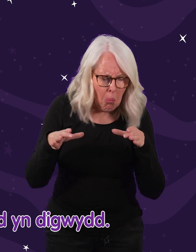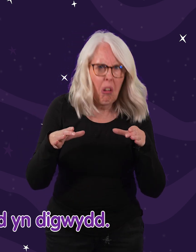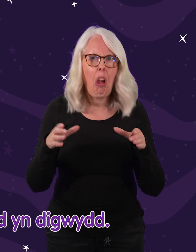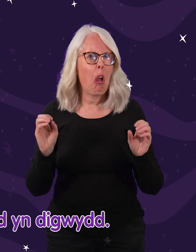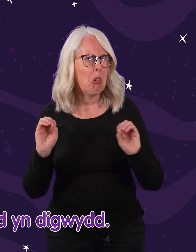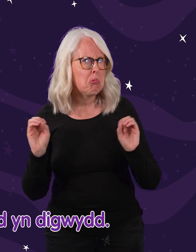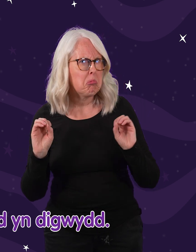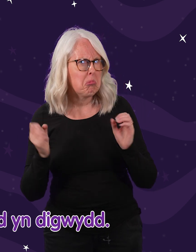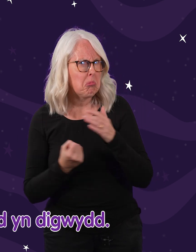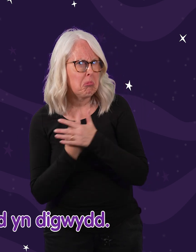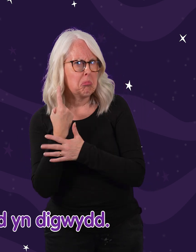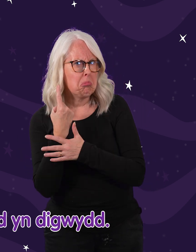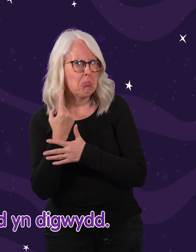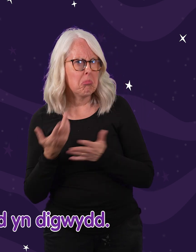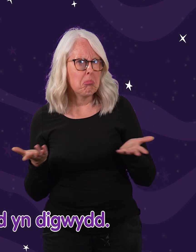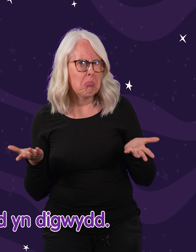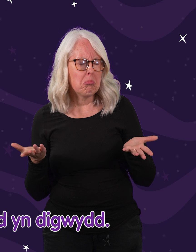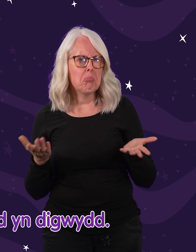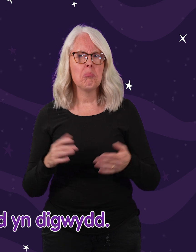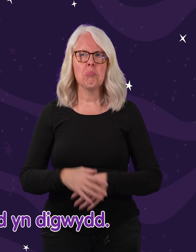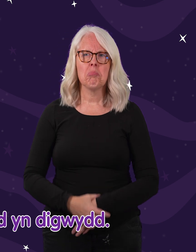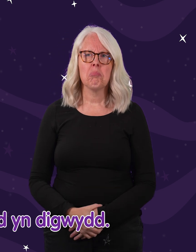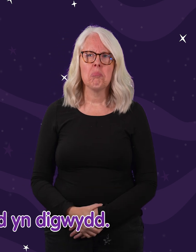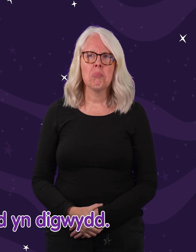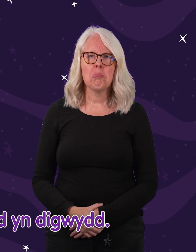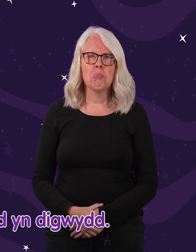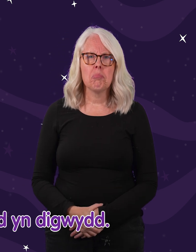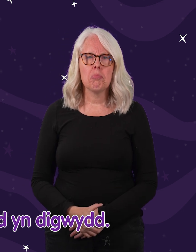But nothing happens.